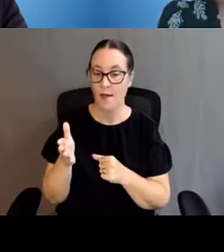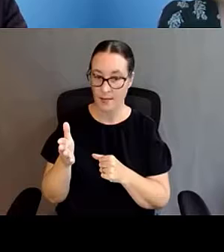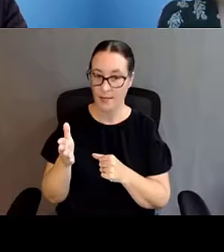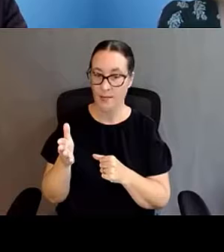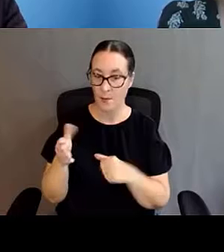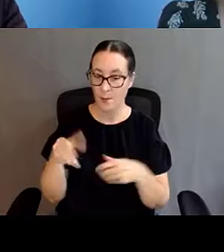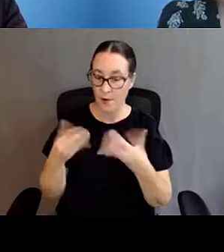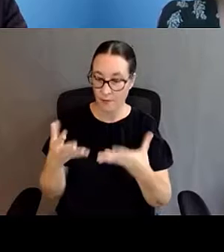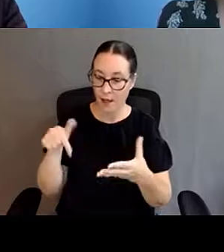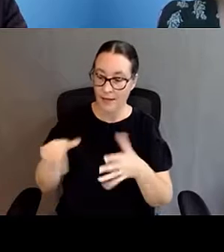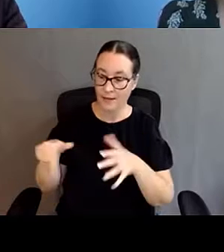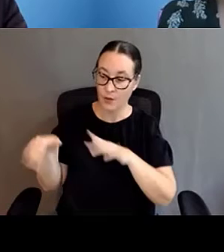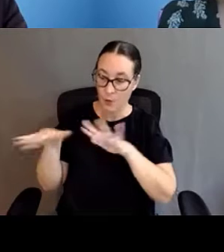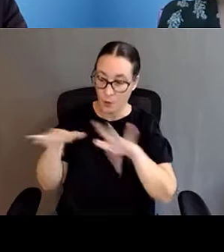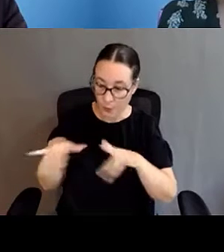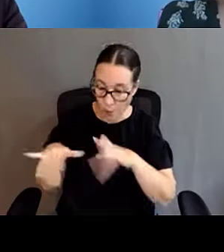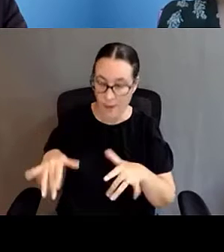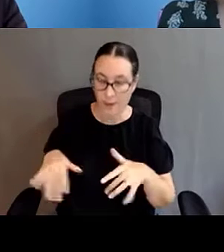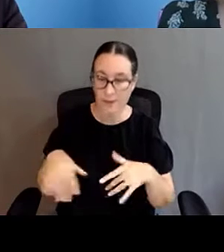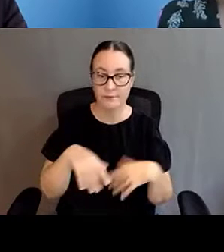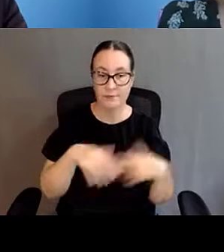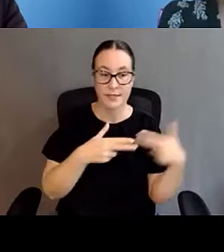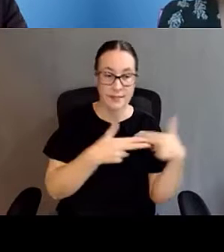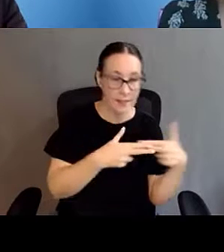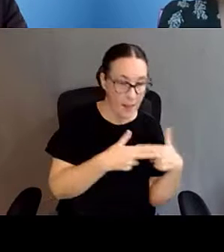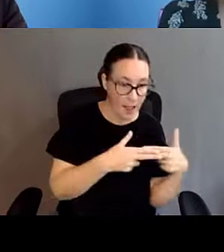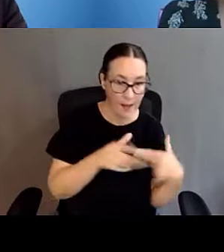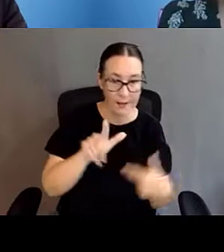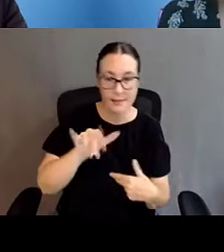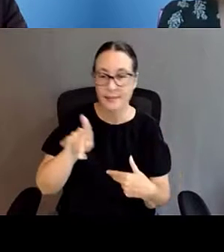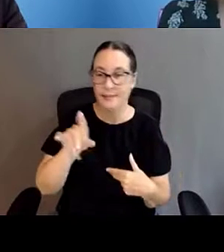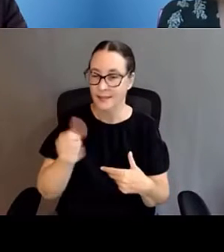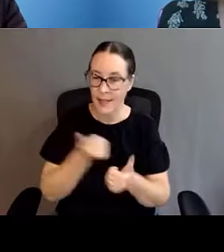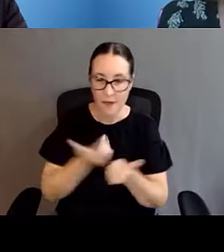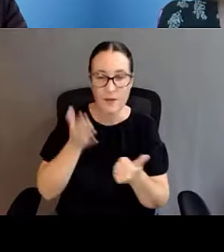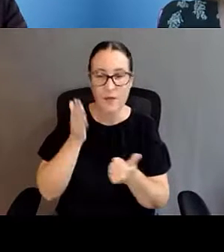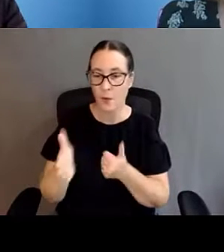the slides, everything as available as we can.